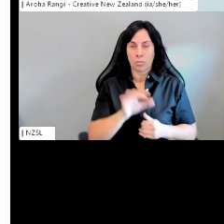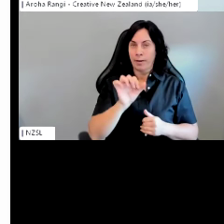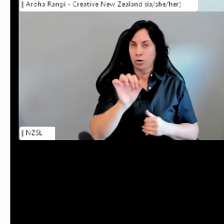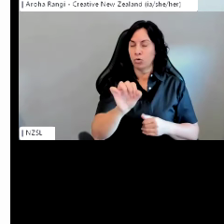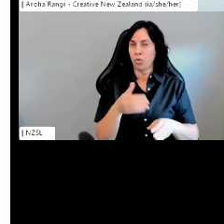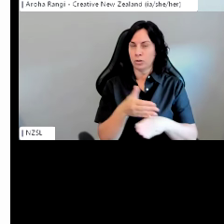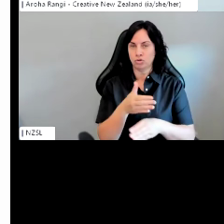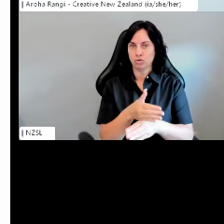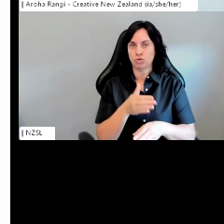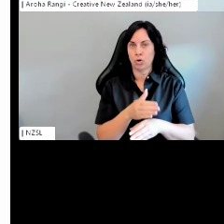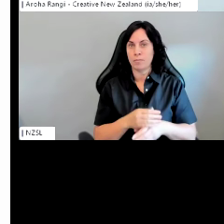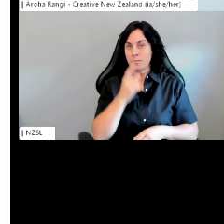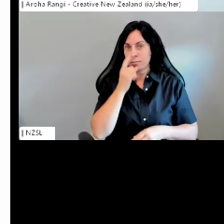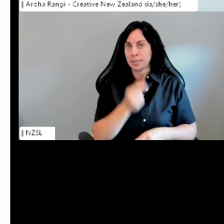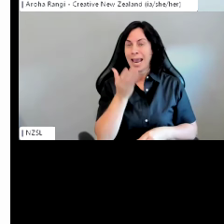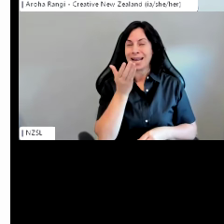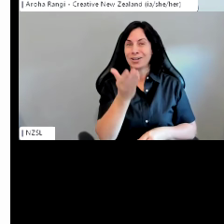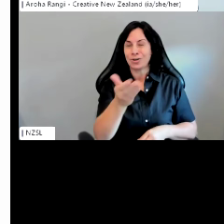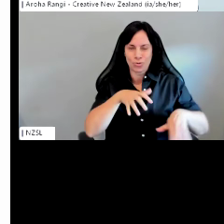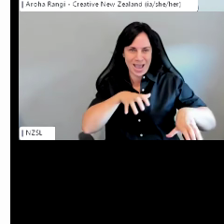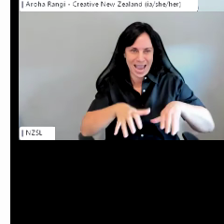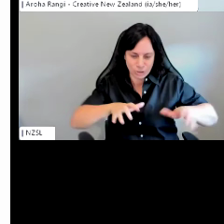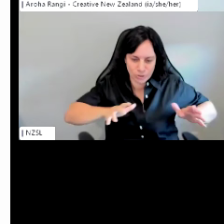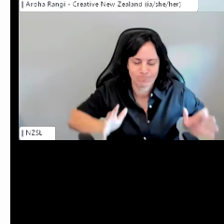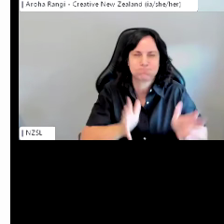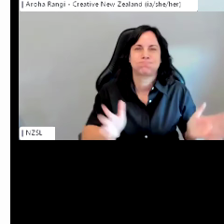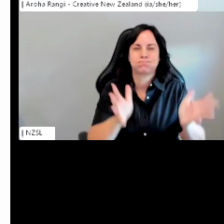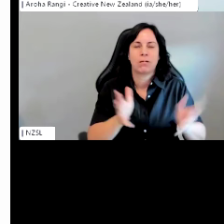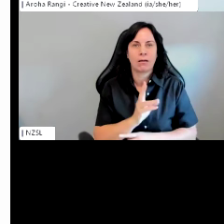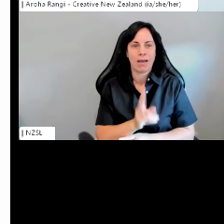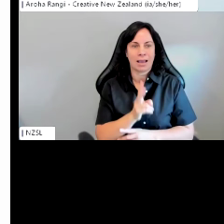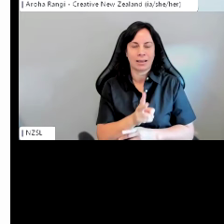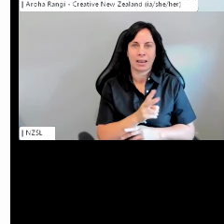can you reactivate some of these laps audiences? It's got to be much easier to get the people who